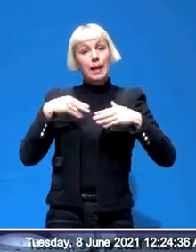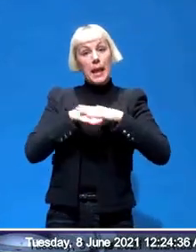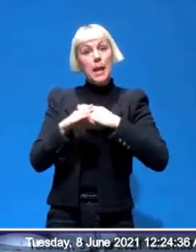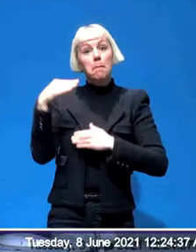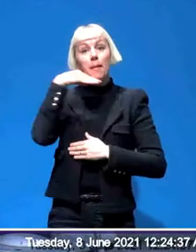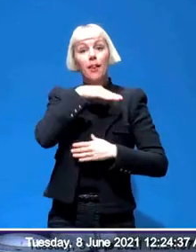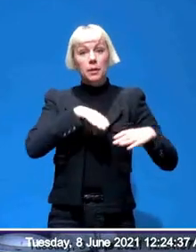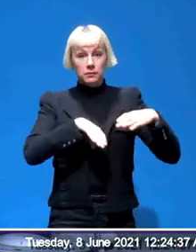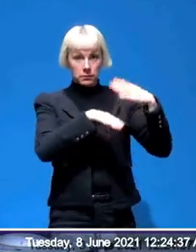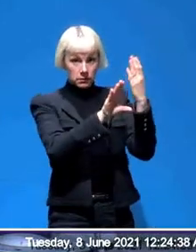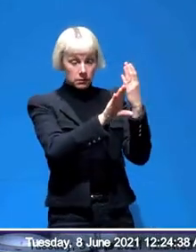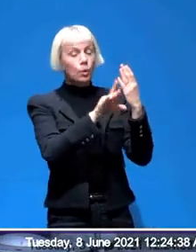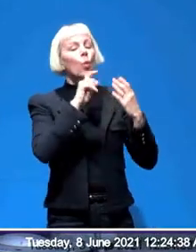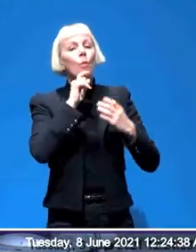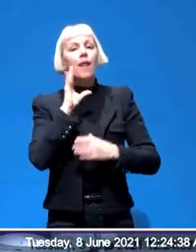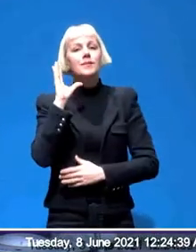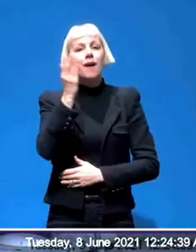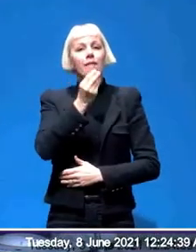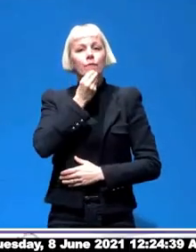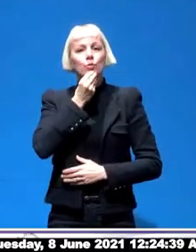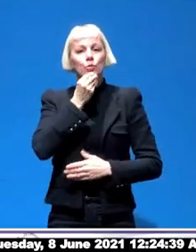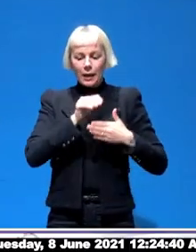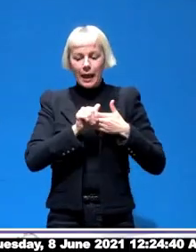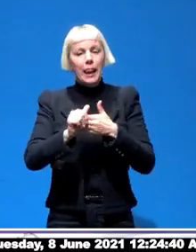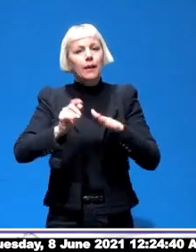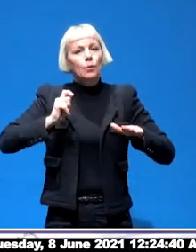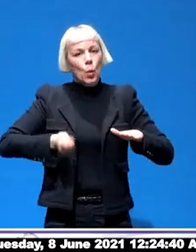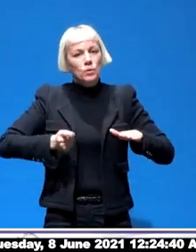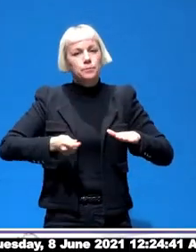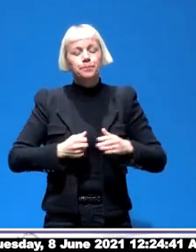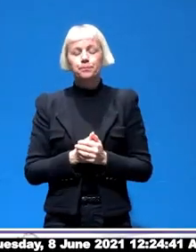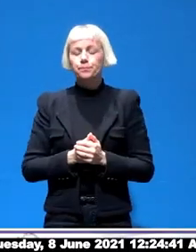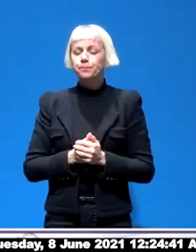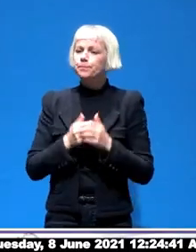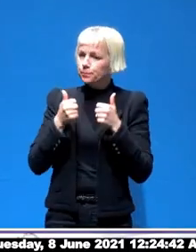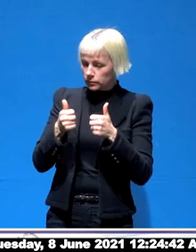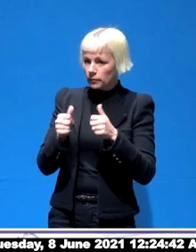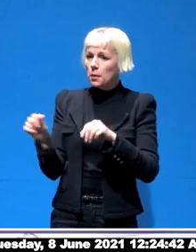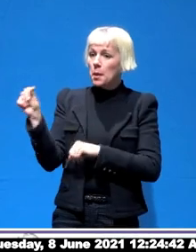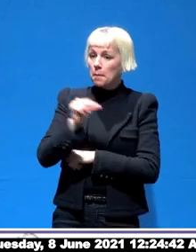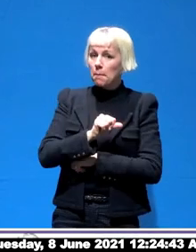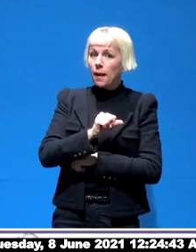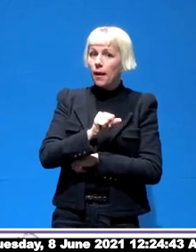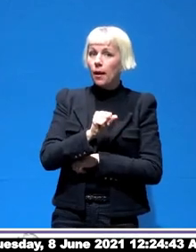for this afternoon's session. We shall resume at 1.30 Adelaide time.